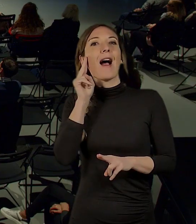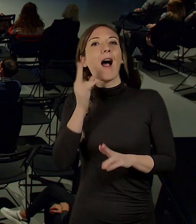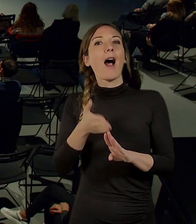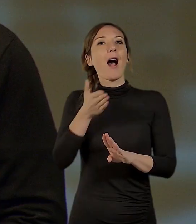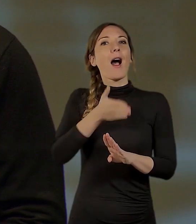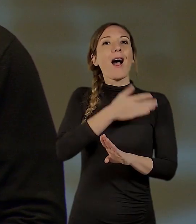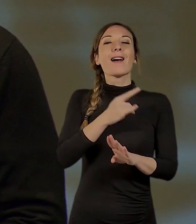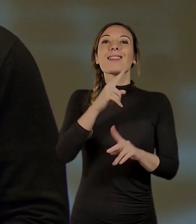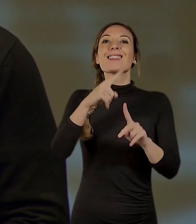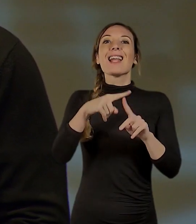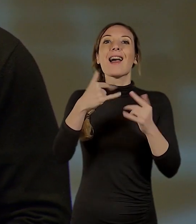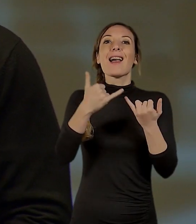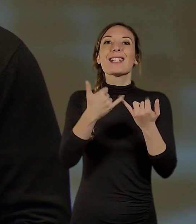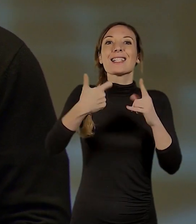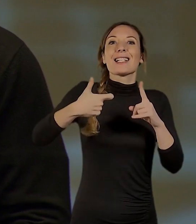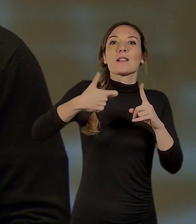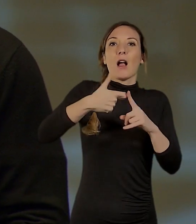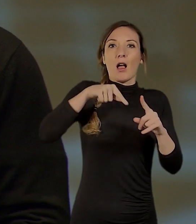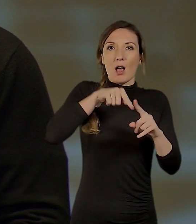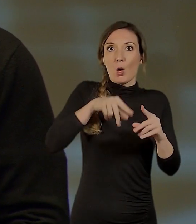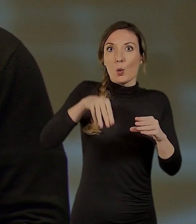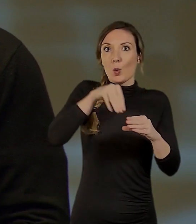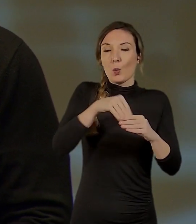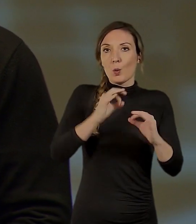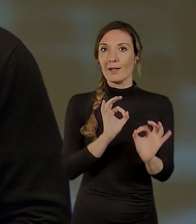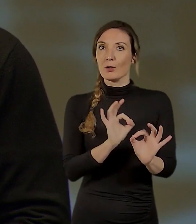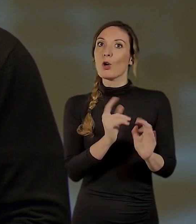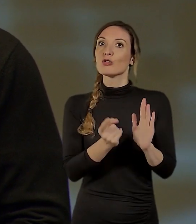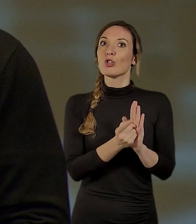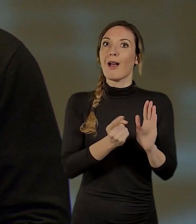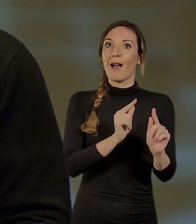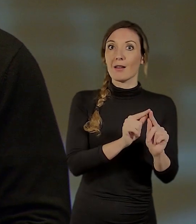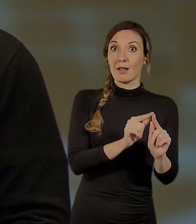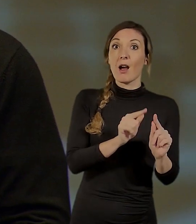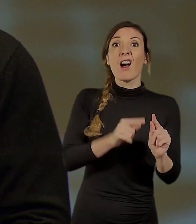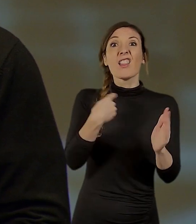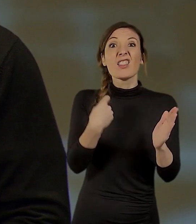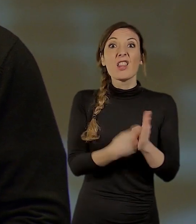And it was not easy to explain that this is the trend for the future.